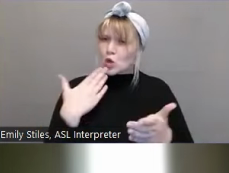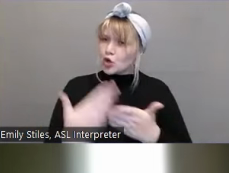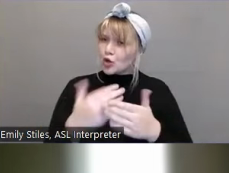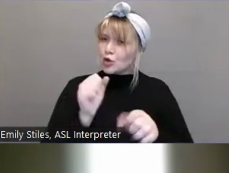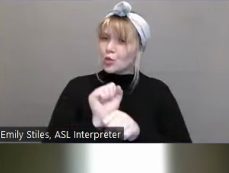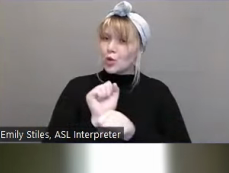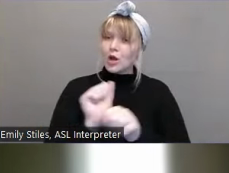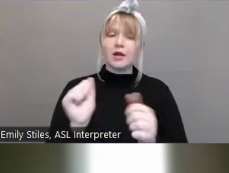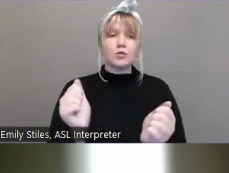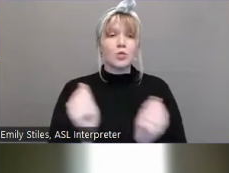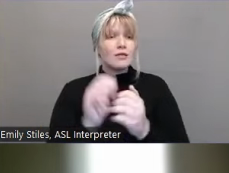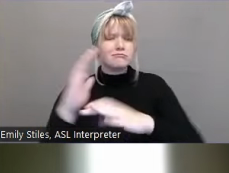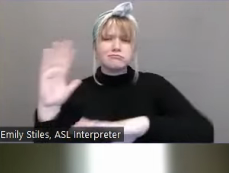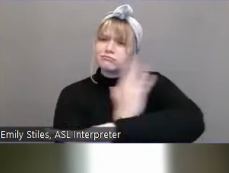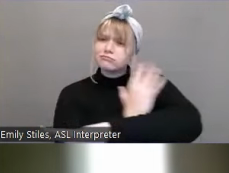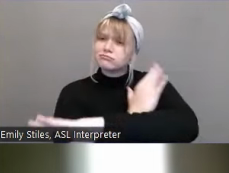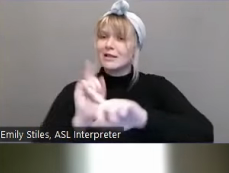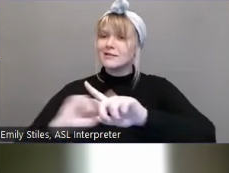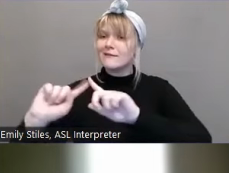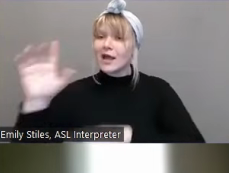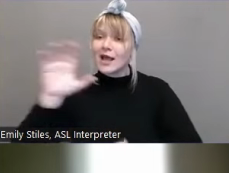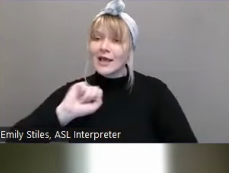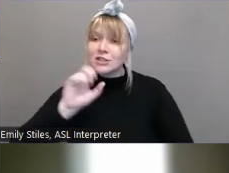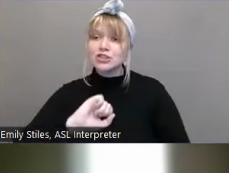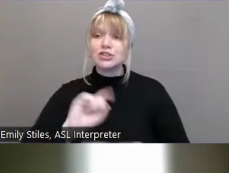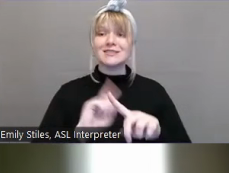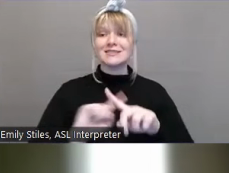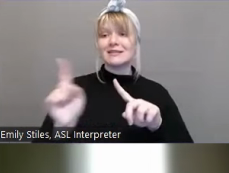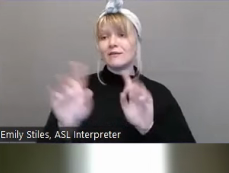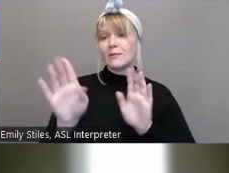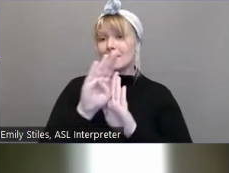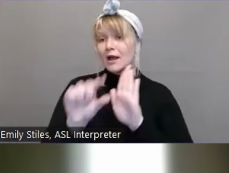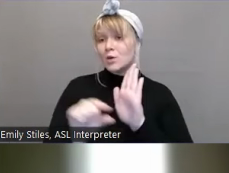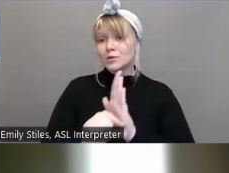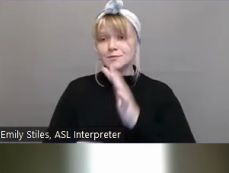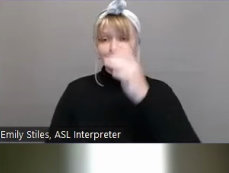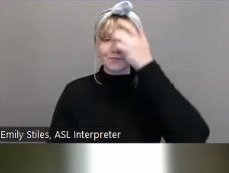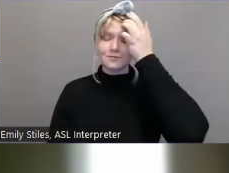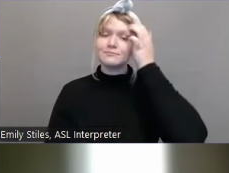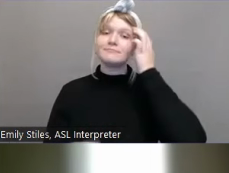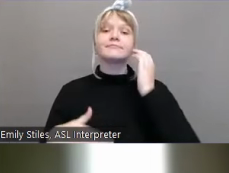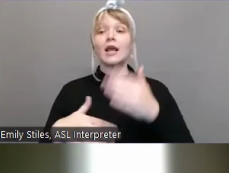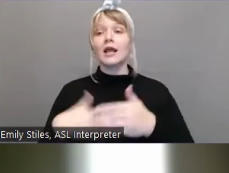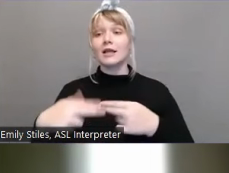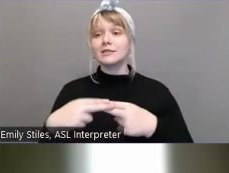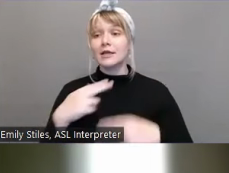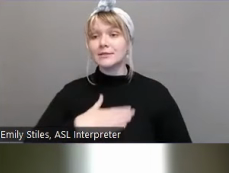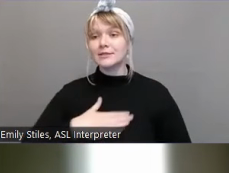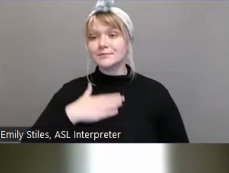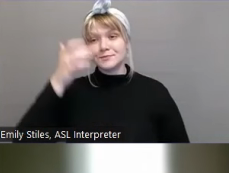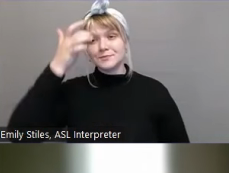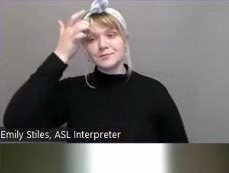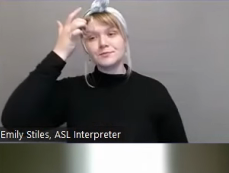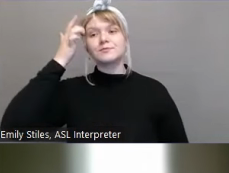of all ages and all demographics. If you go to the next slide, please. So, this is just a couple of examples.